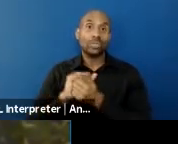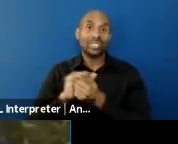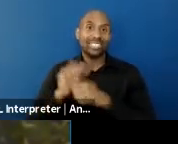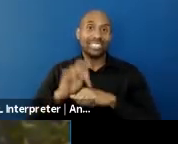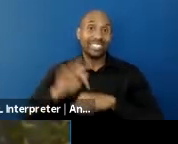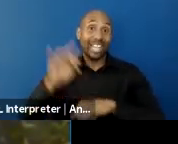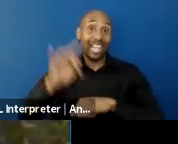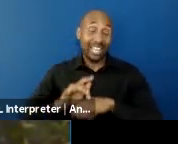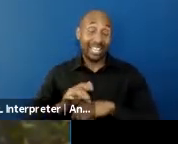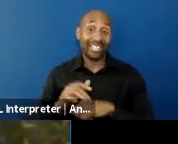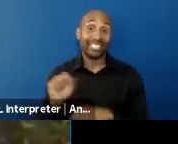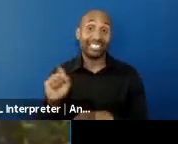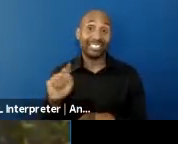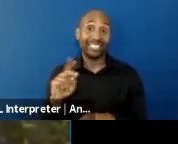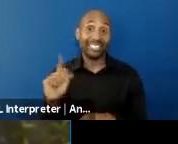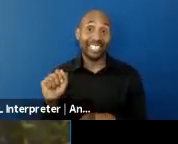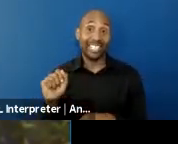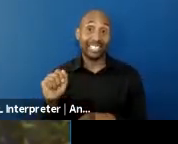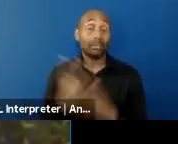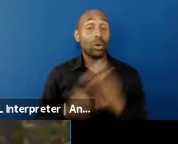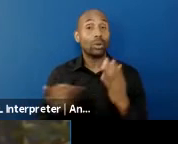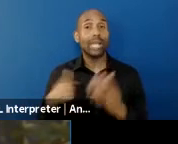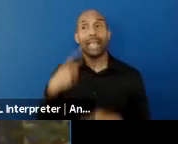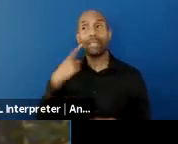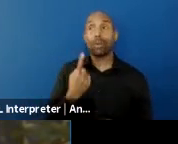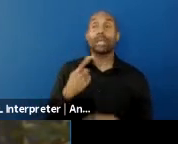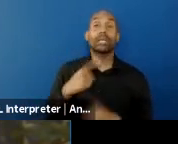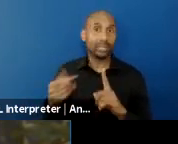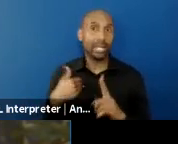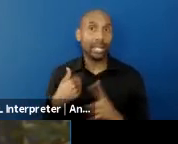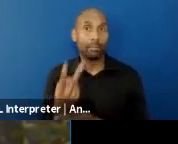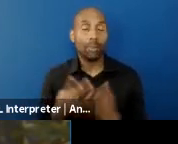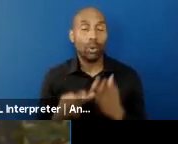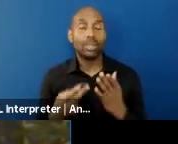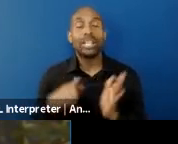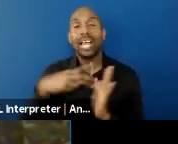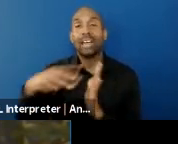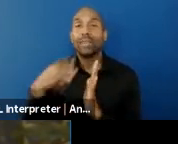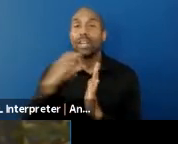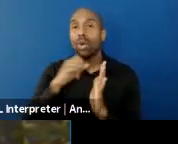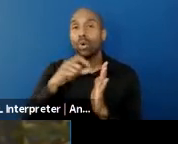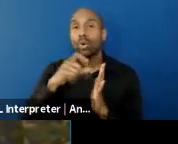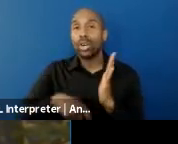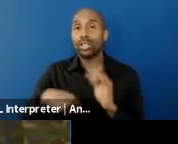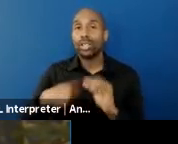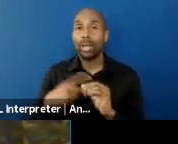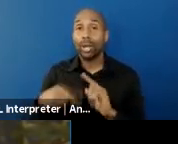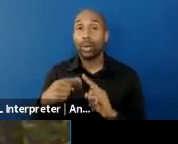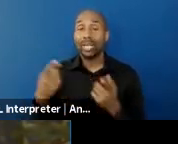I read an old article about when he passed away how they honored him.